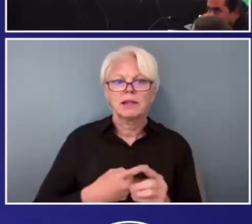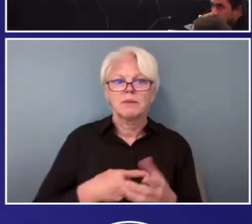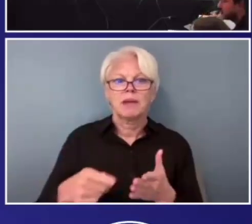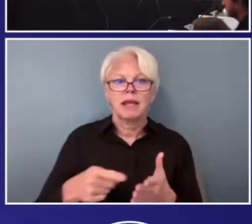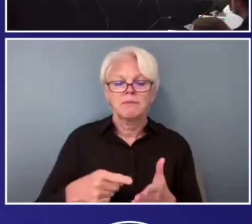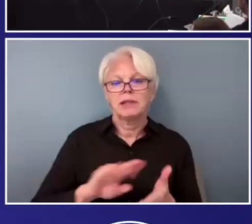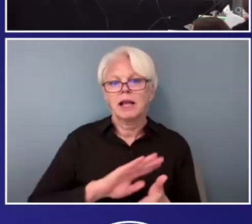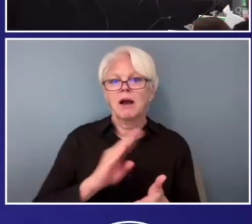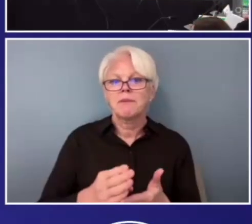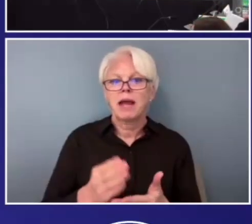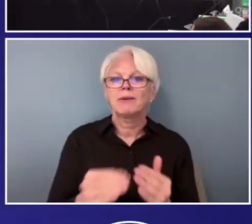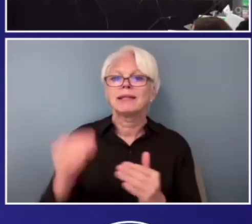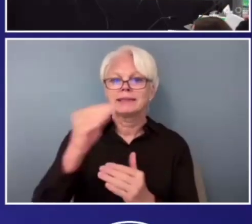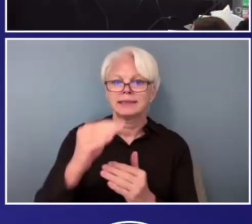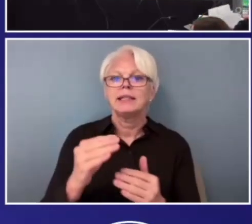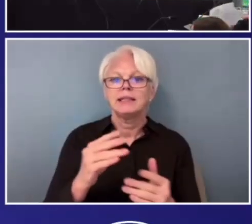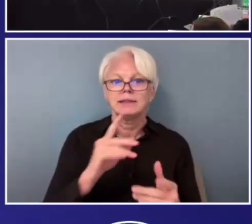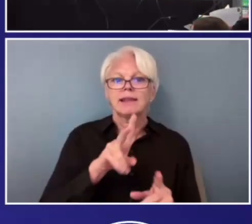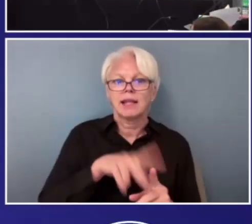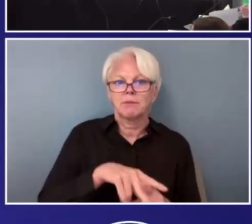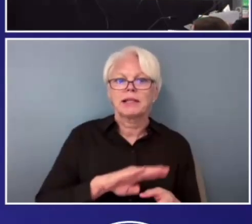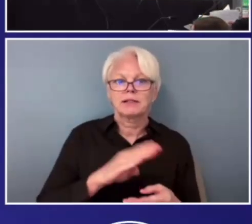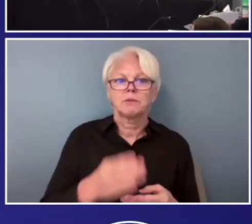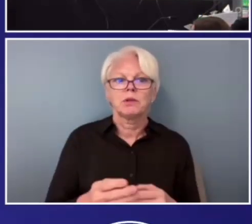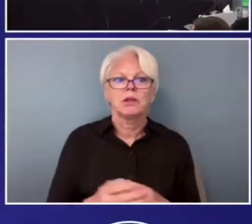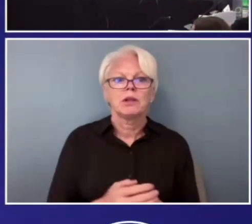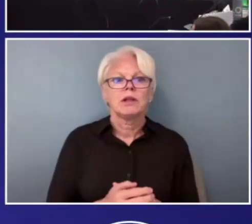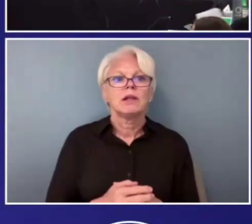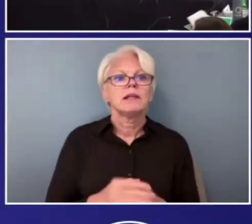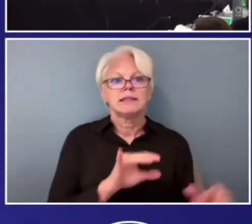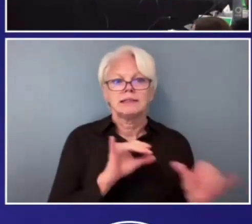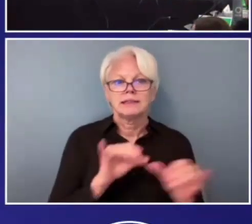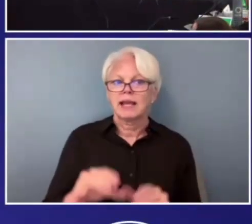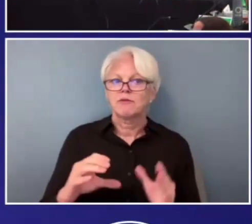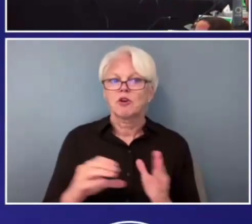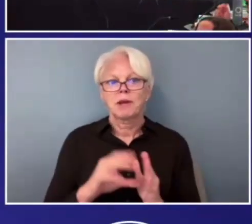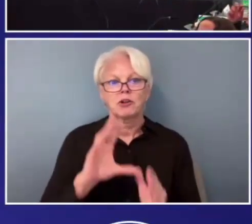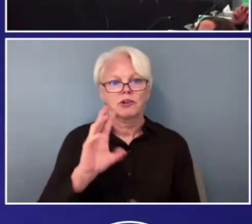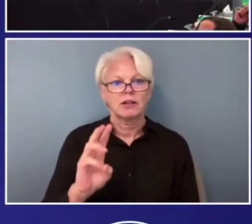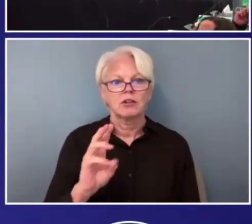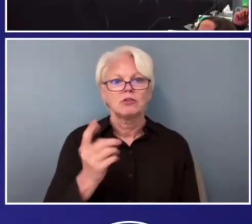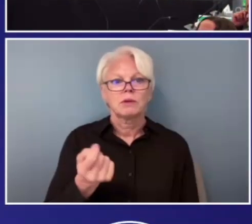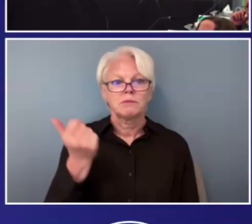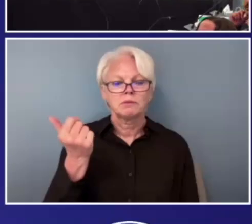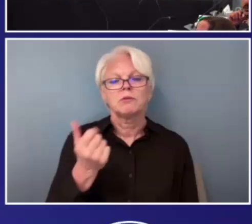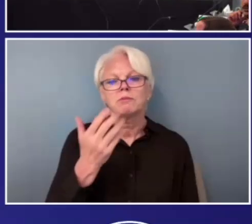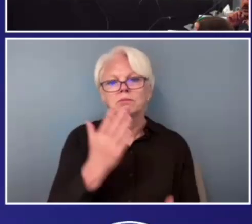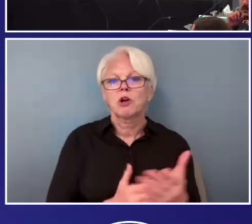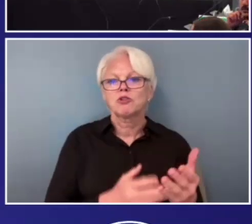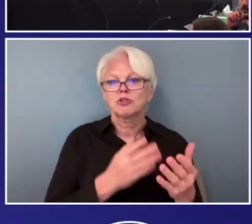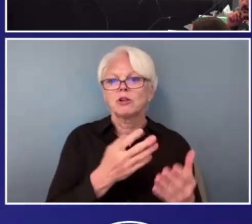In paragraph (6), we've added the same thing, removed partial financial hardship, and included their aggregate monthly